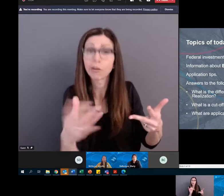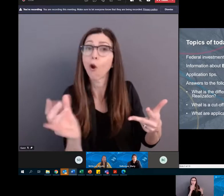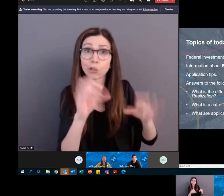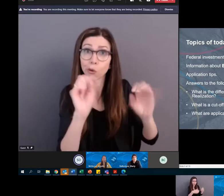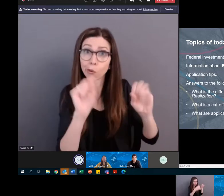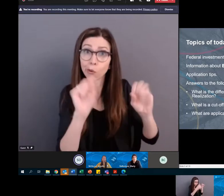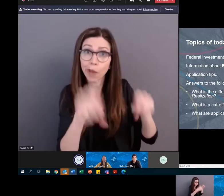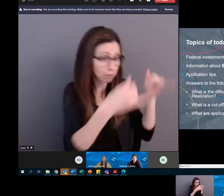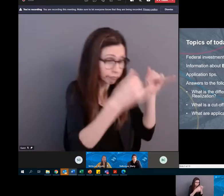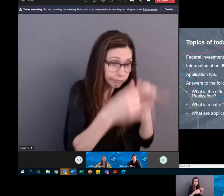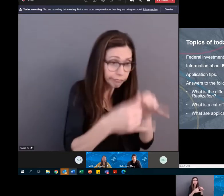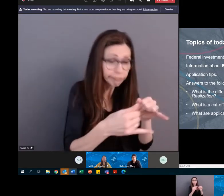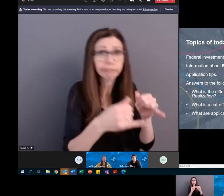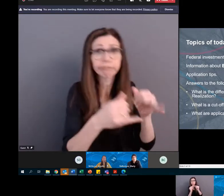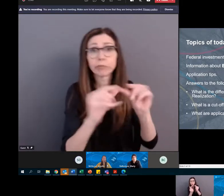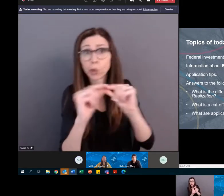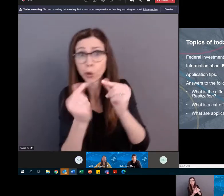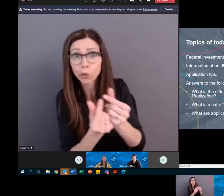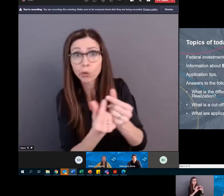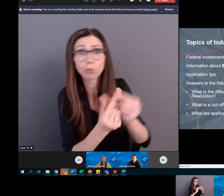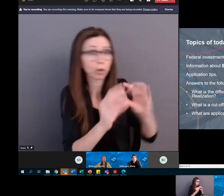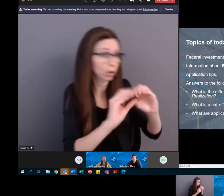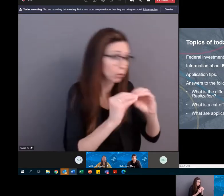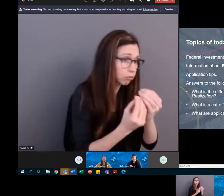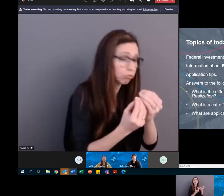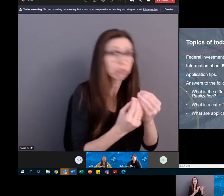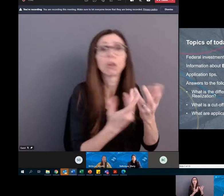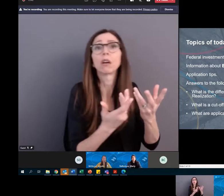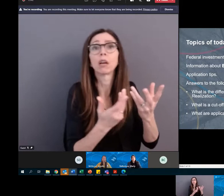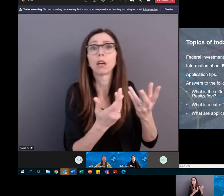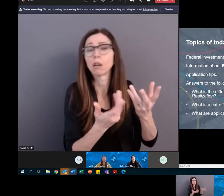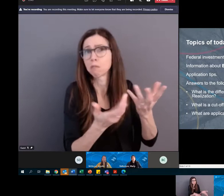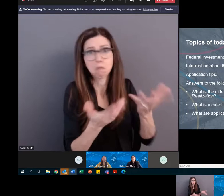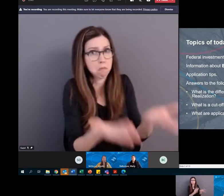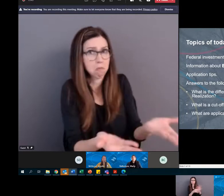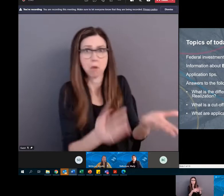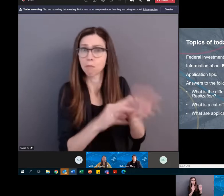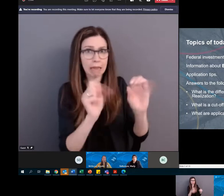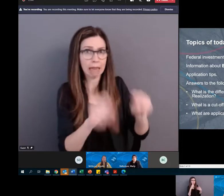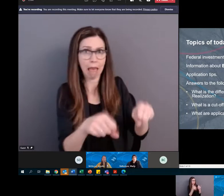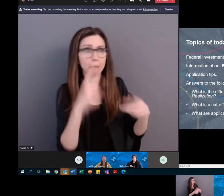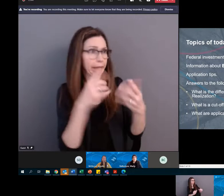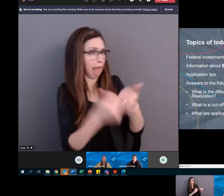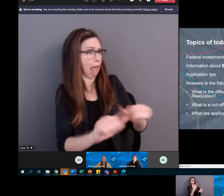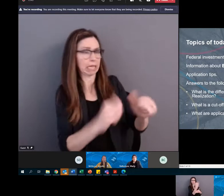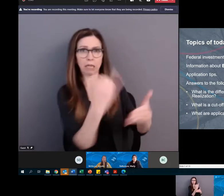customary and traditional artistic and cultural practices.